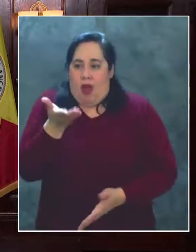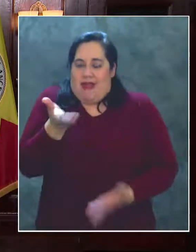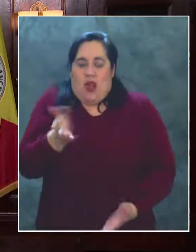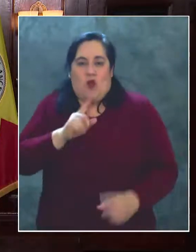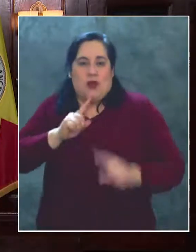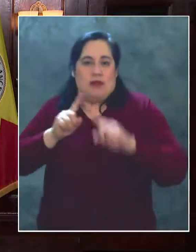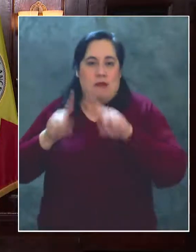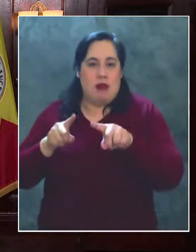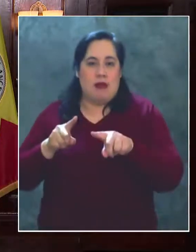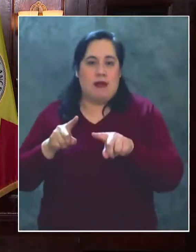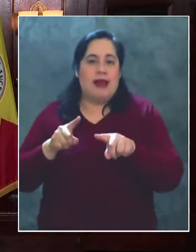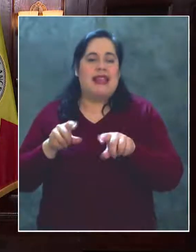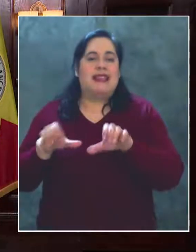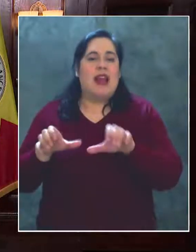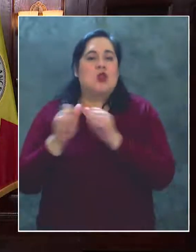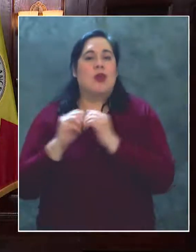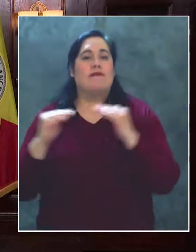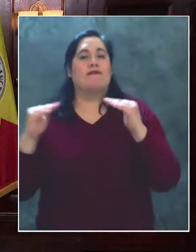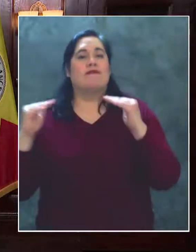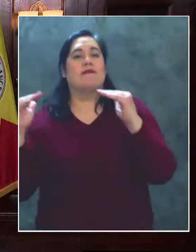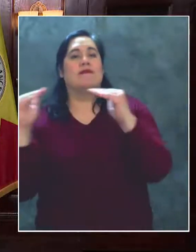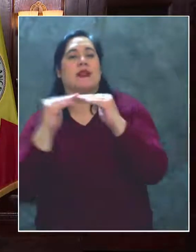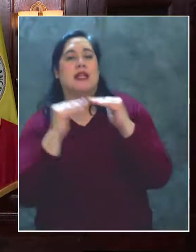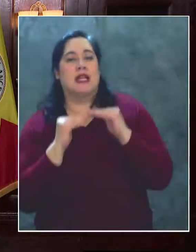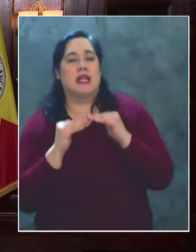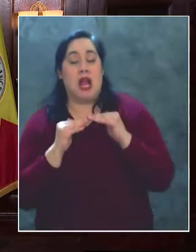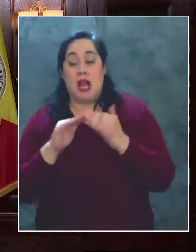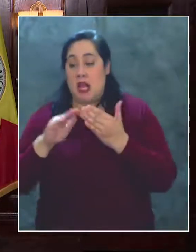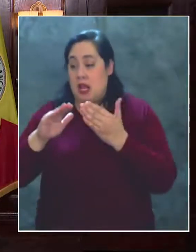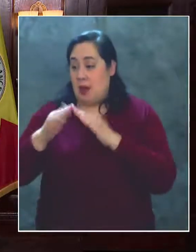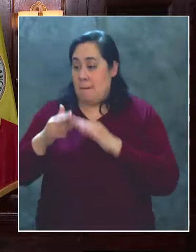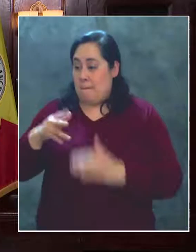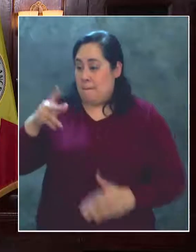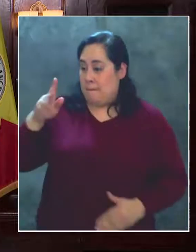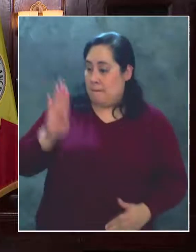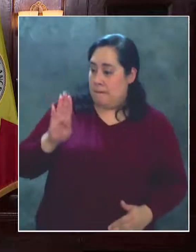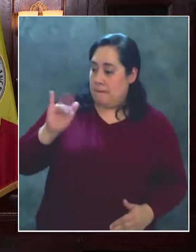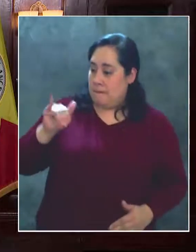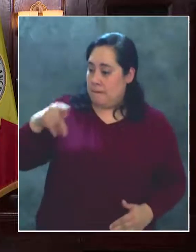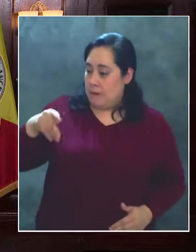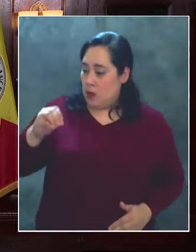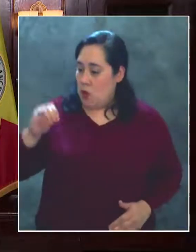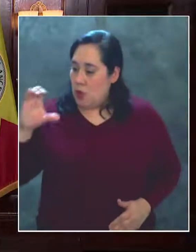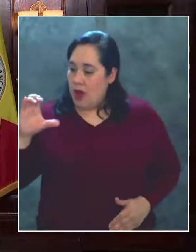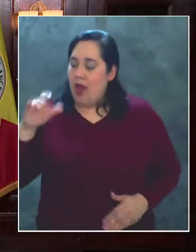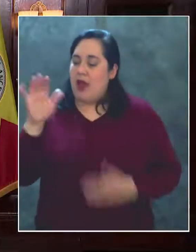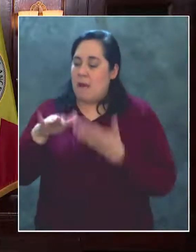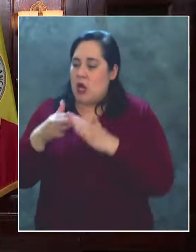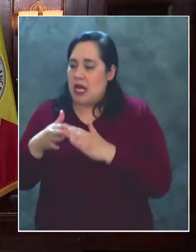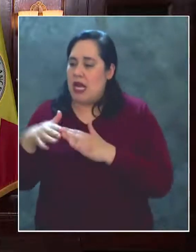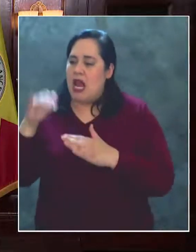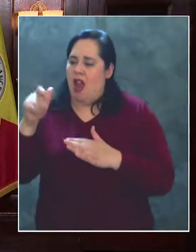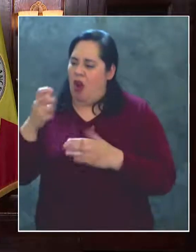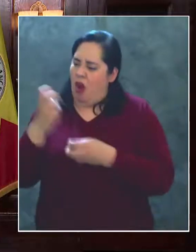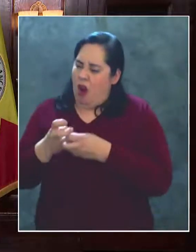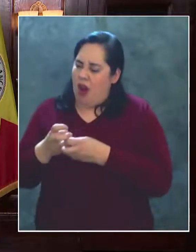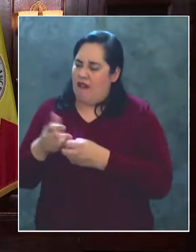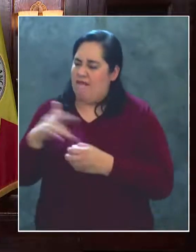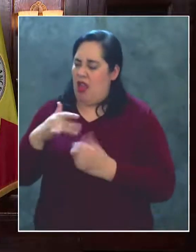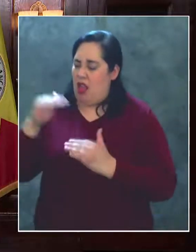IT DOES IT WITH EQUITY LOOKING AT THE COMMUNITIES OF COLOR WHO HAVE BEEN HARDEST HIT, ENSURING THAT OUR HEALTHCARE CENTERS CAN